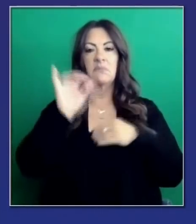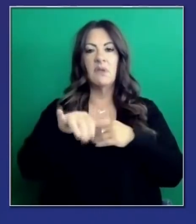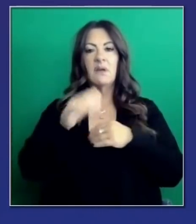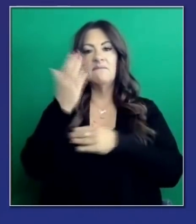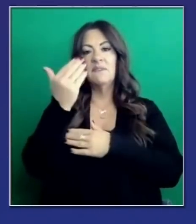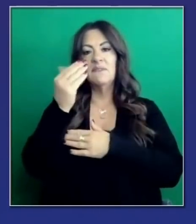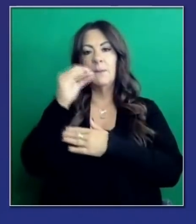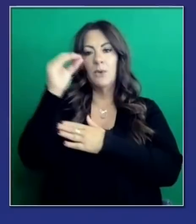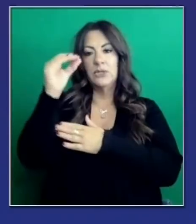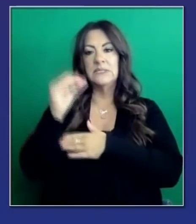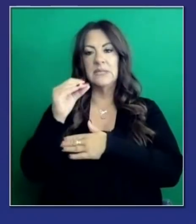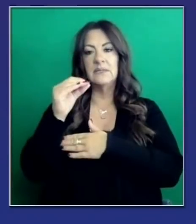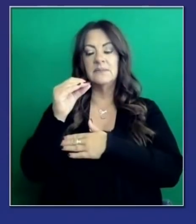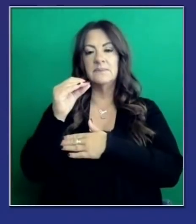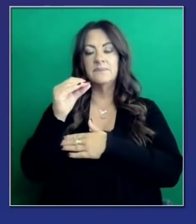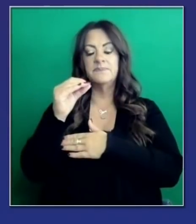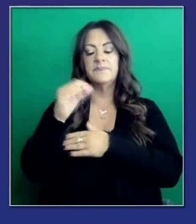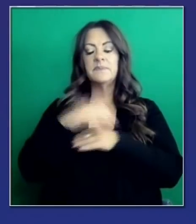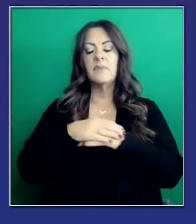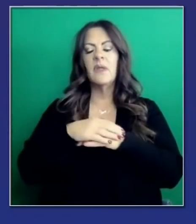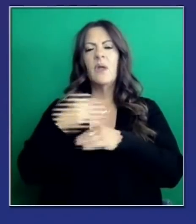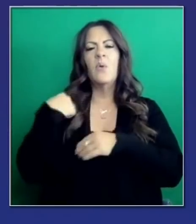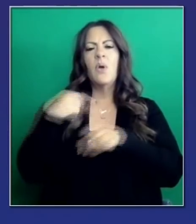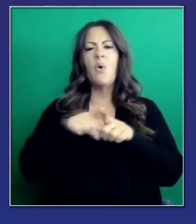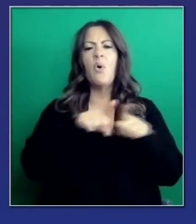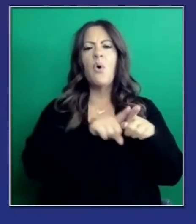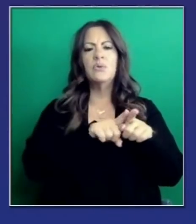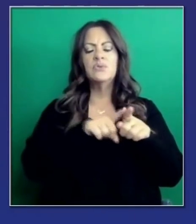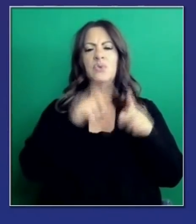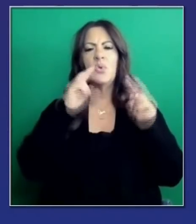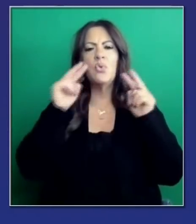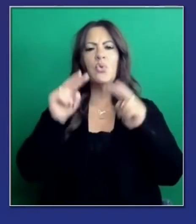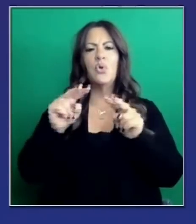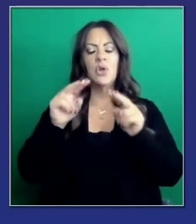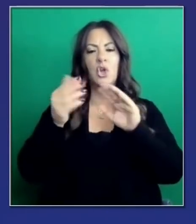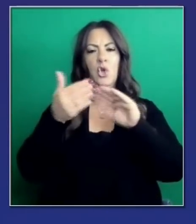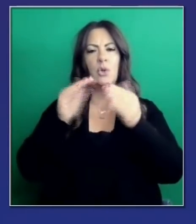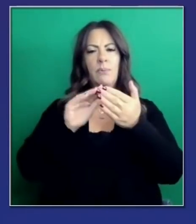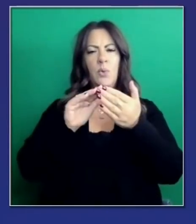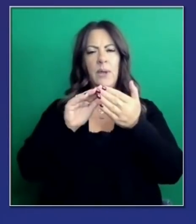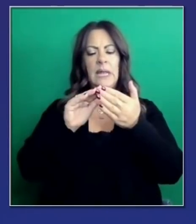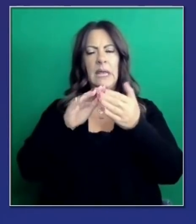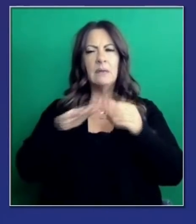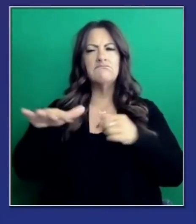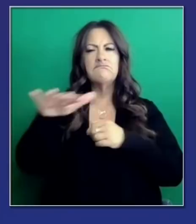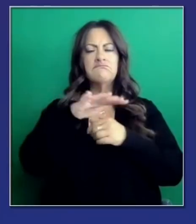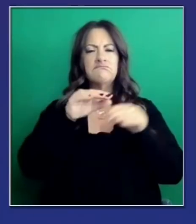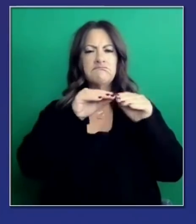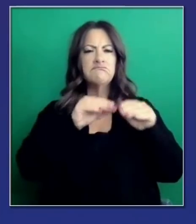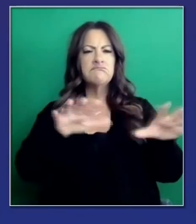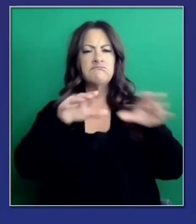LOOKING THROUGH THE LENS OF A NUMBER OF VARIABLES. CLEARLY, ESTIMATED ICU CAPACITY. THAT IS FOUNDATIONAL, 15% BEING